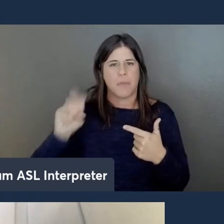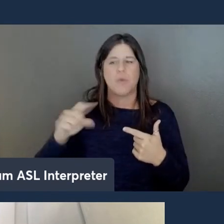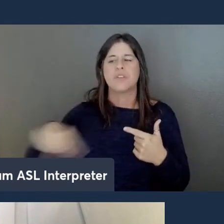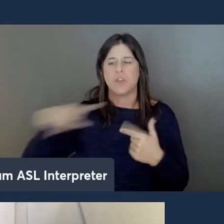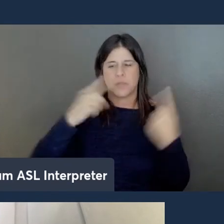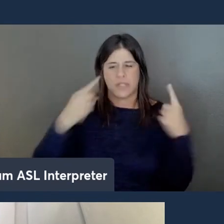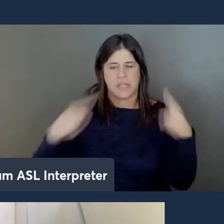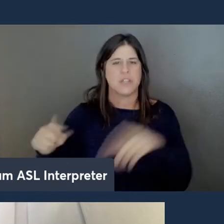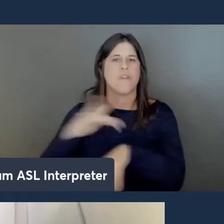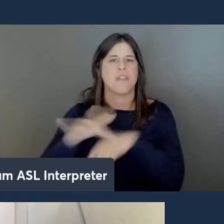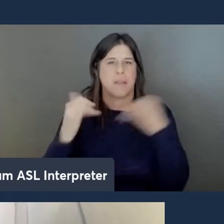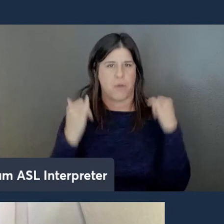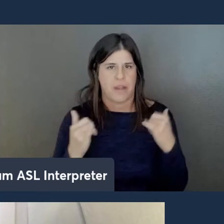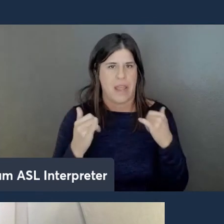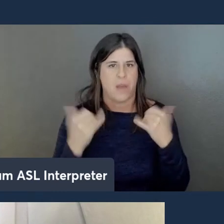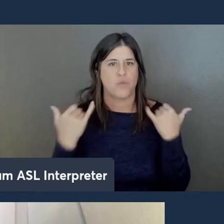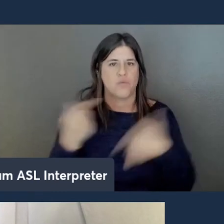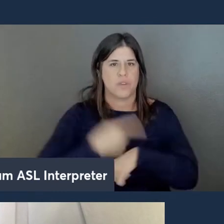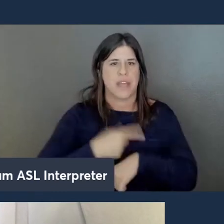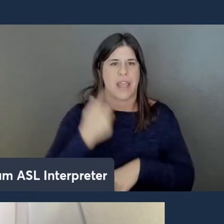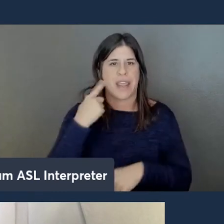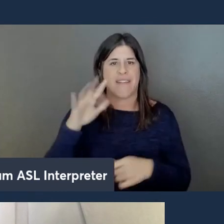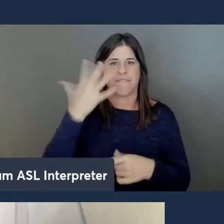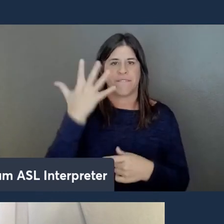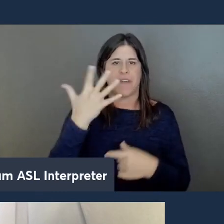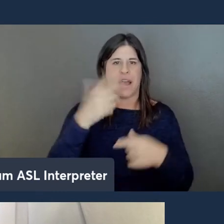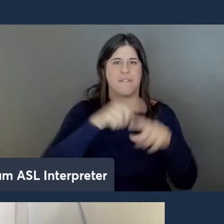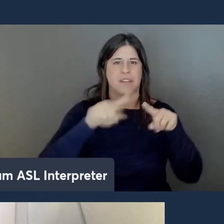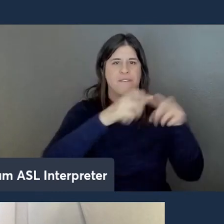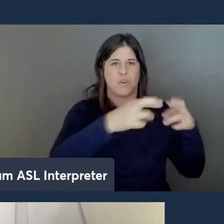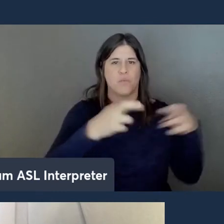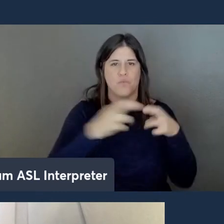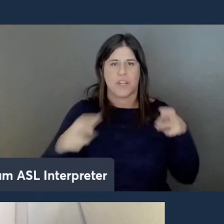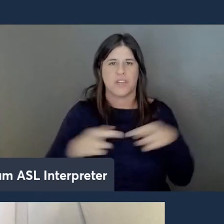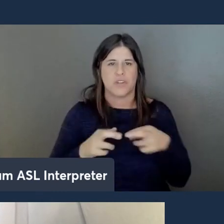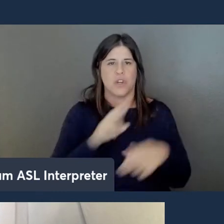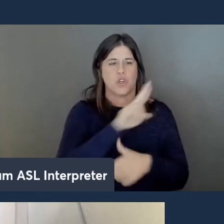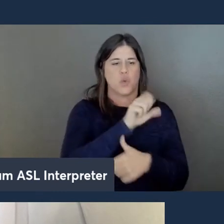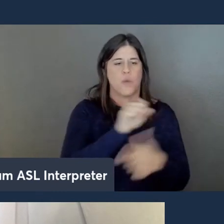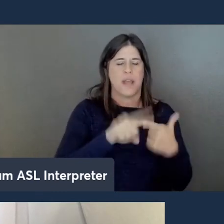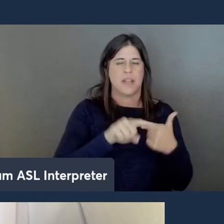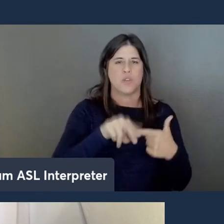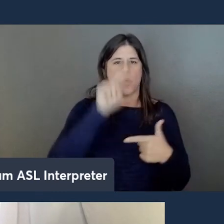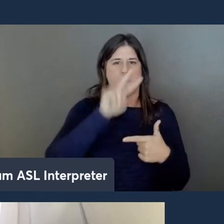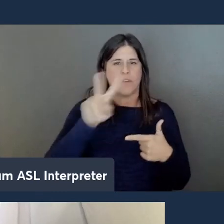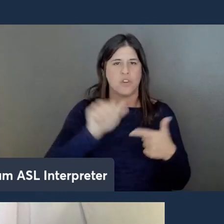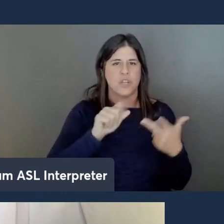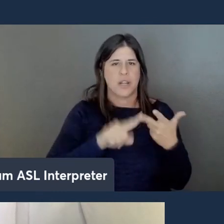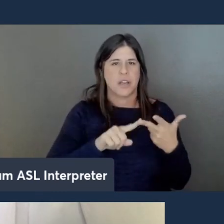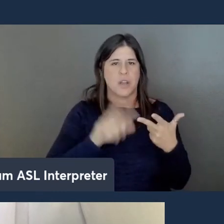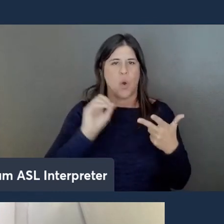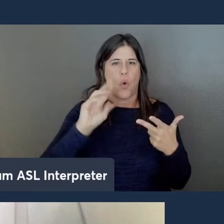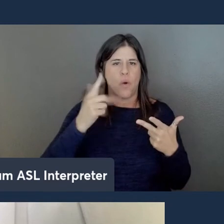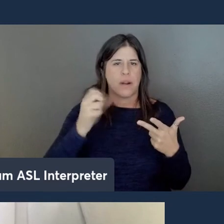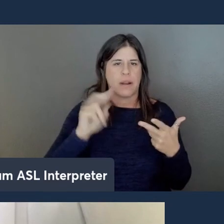right now in five regions. So US, North Virginia, Oregon, and then in Asia Pacific